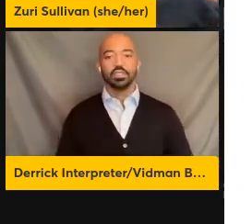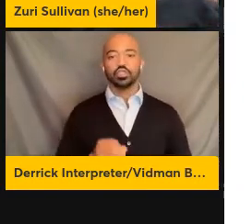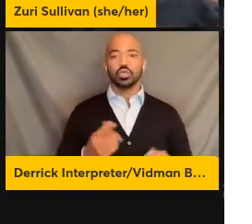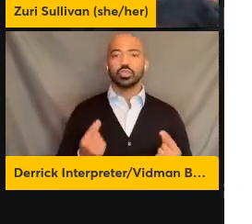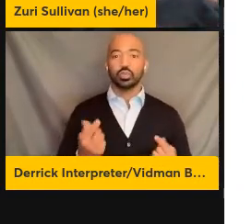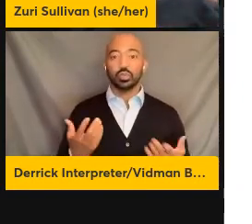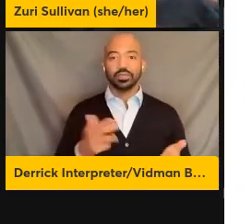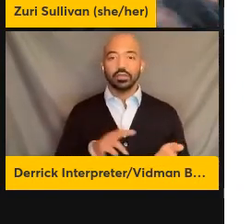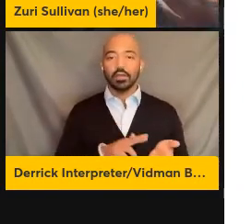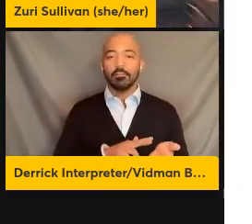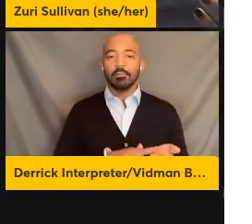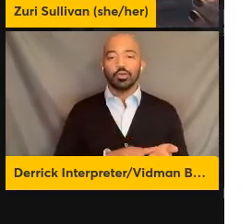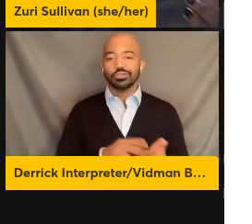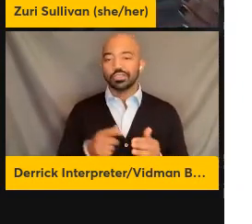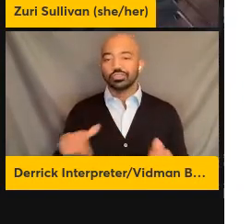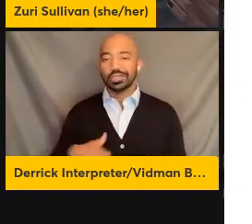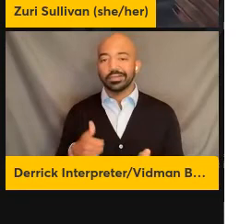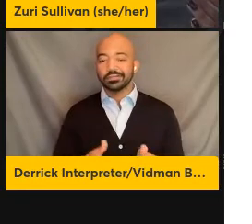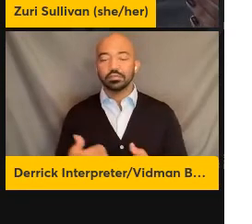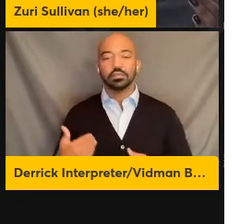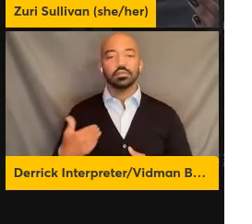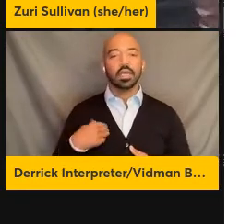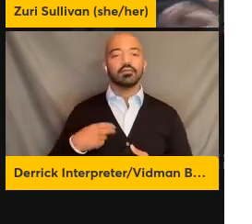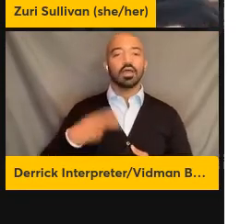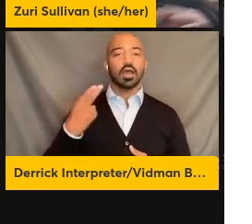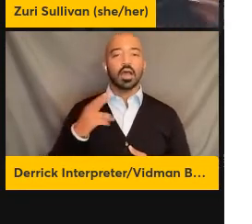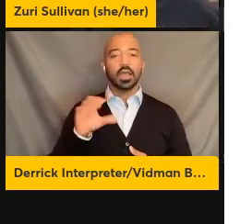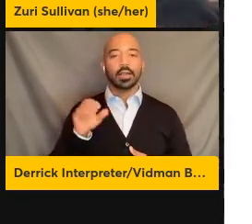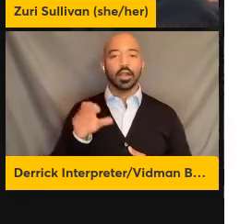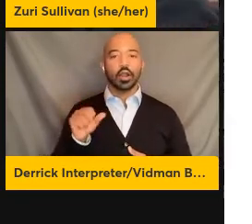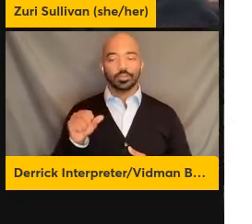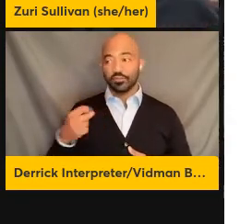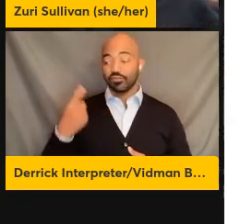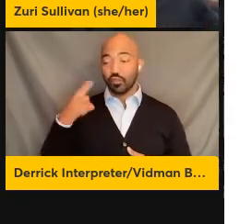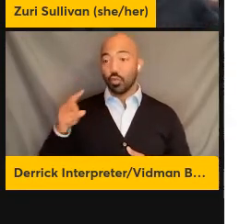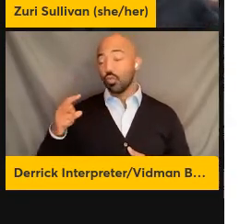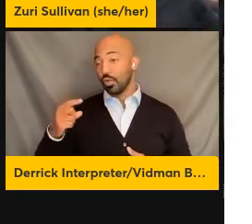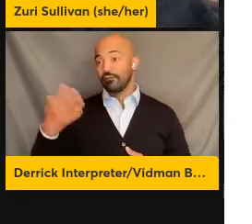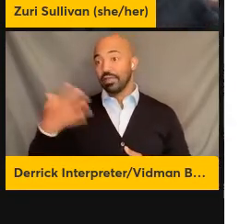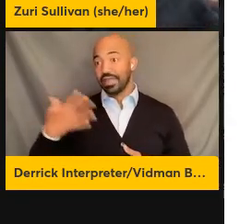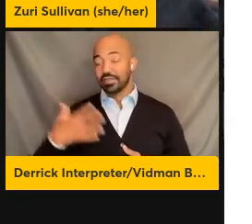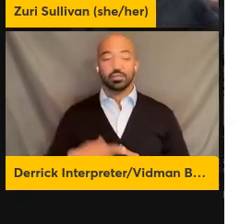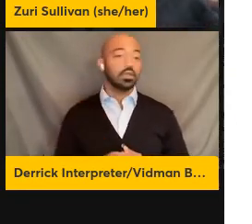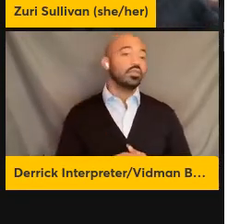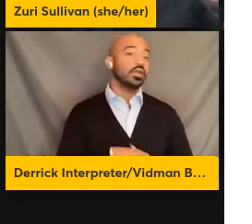where we fed mice the high carb diet for five days and then switch them to the high protein diet for one or five days.